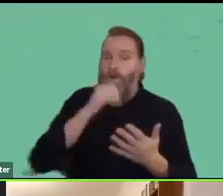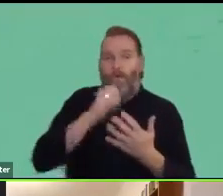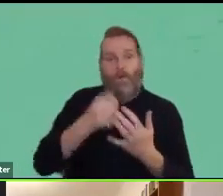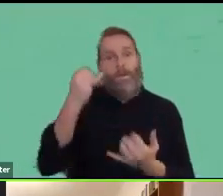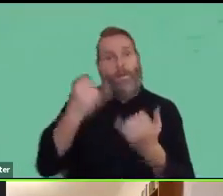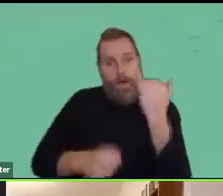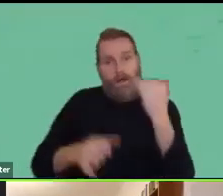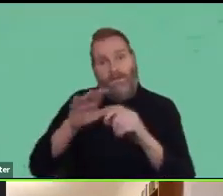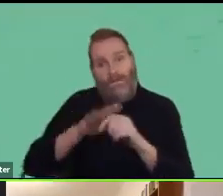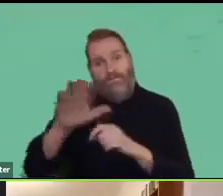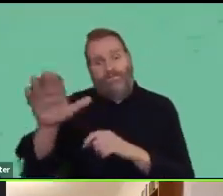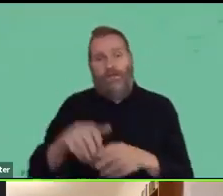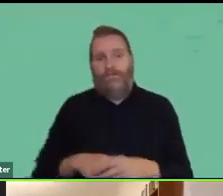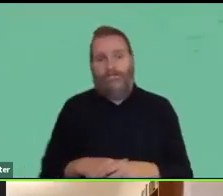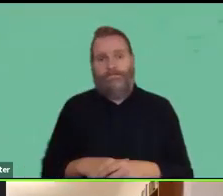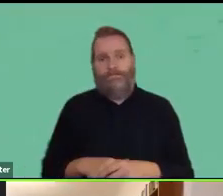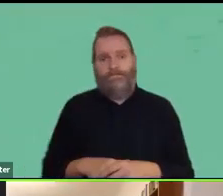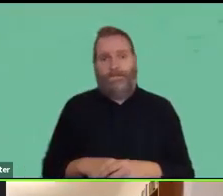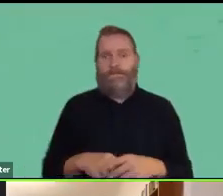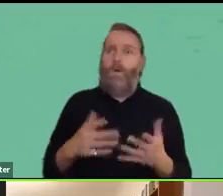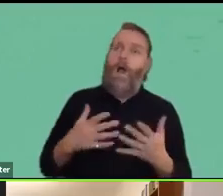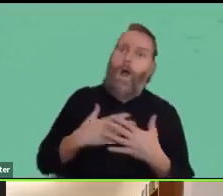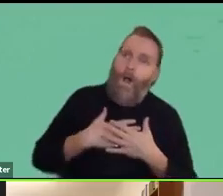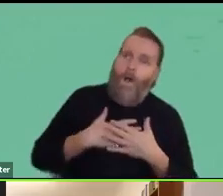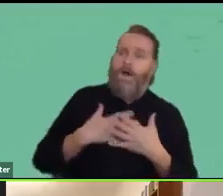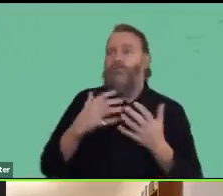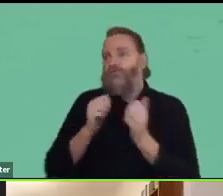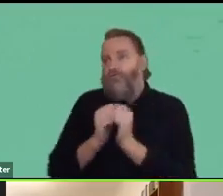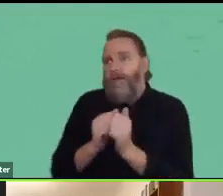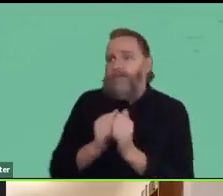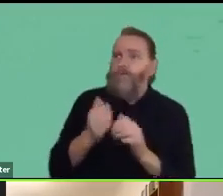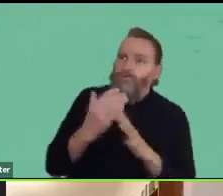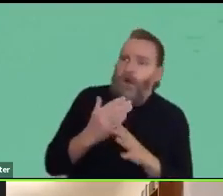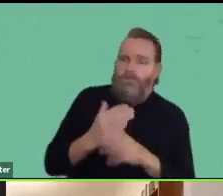and I think that you know the way that our MPs argued it today is is really true the